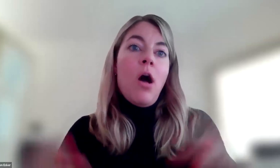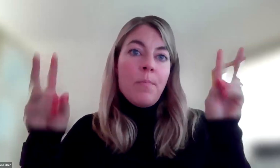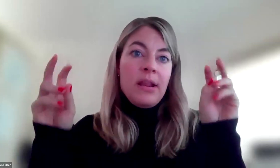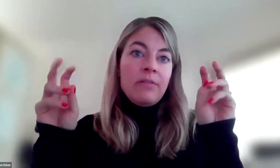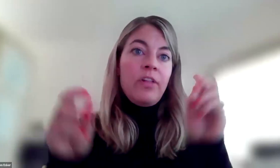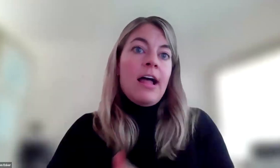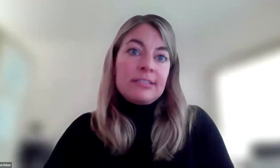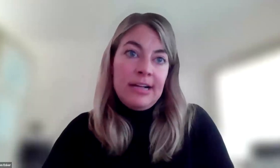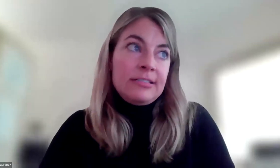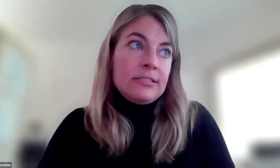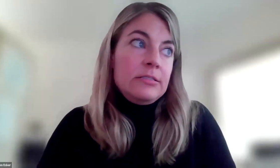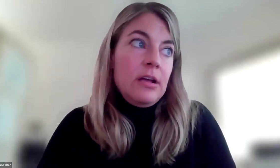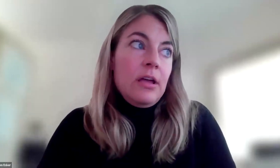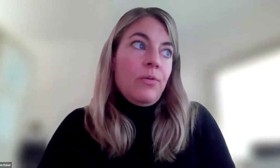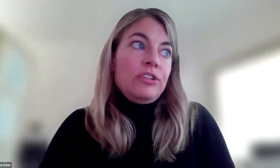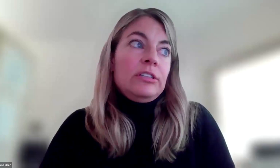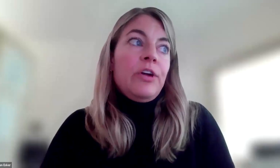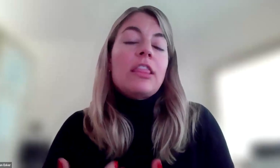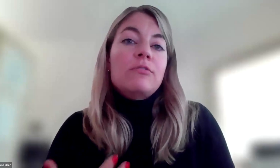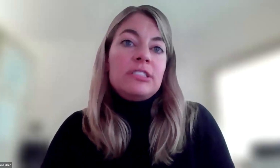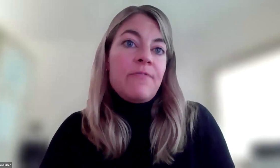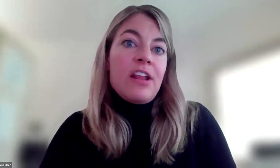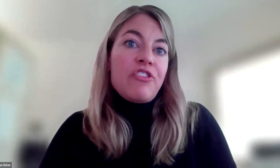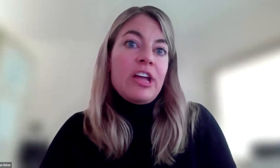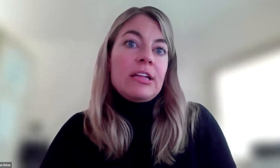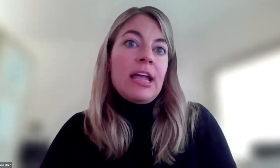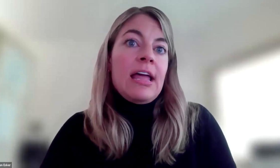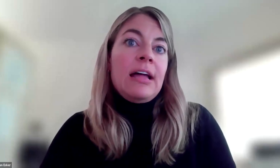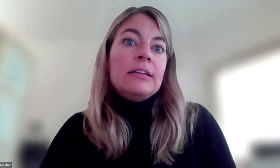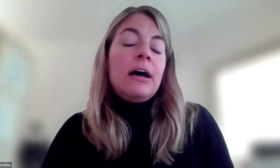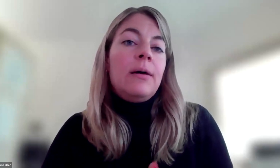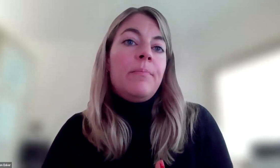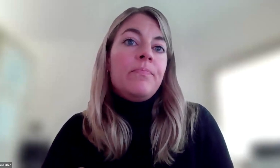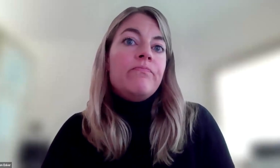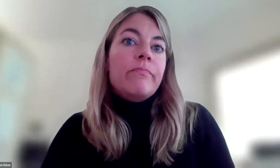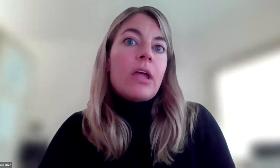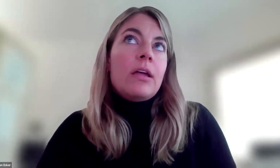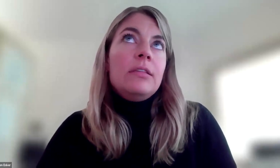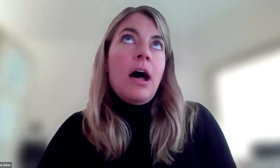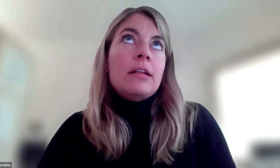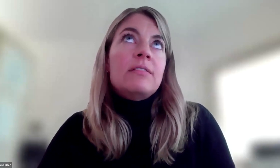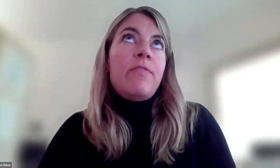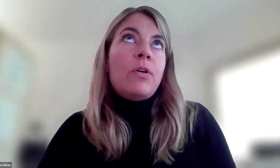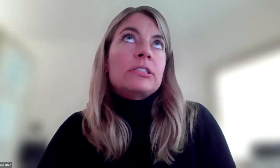meaningful access, which is a very loose definition and not enforced very well. And it is